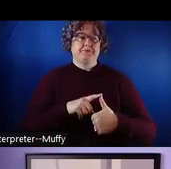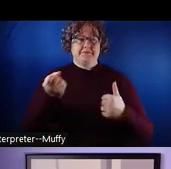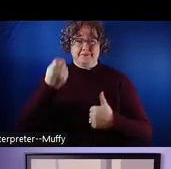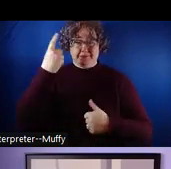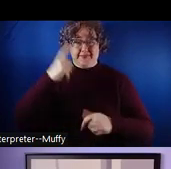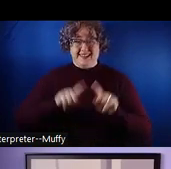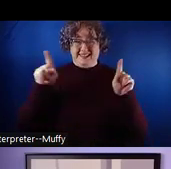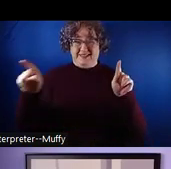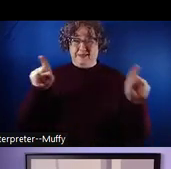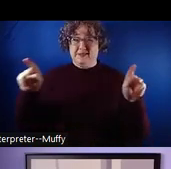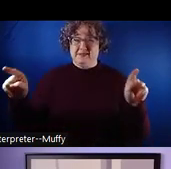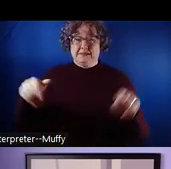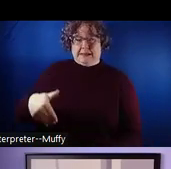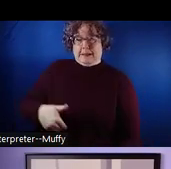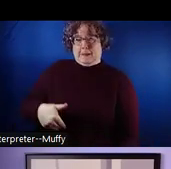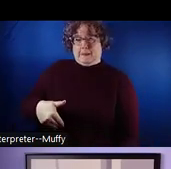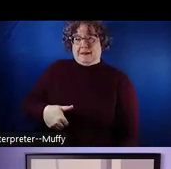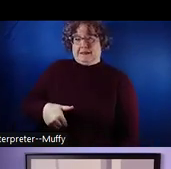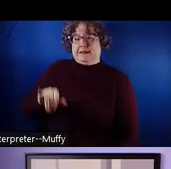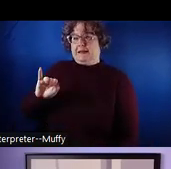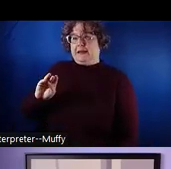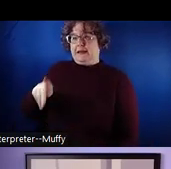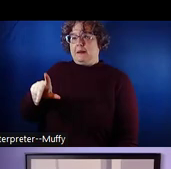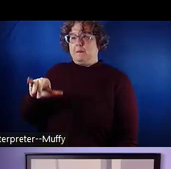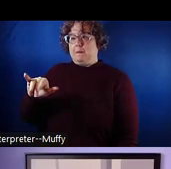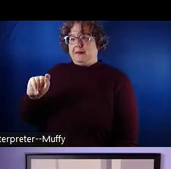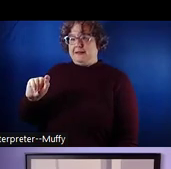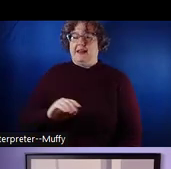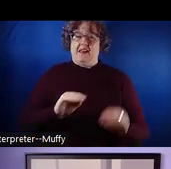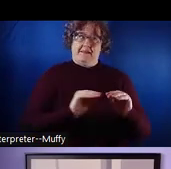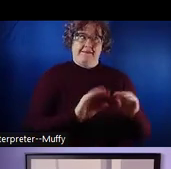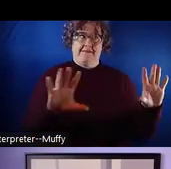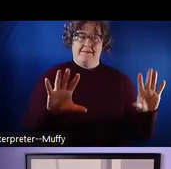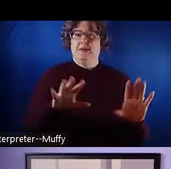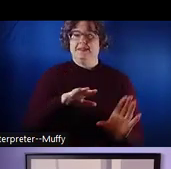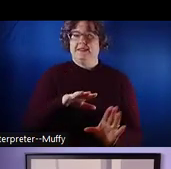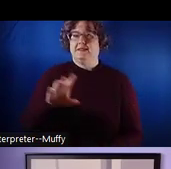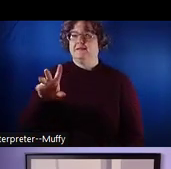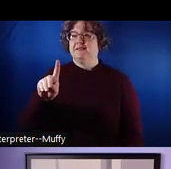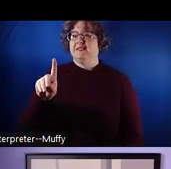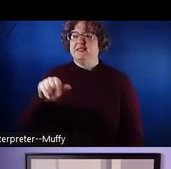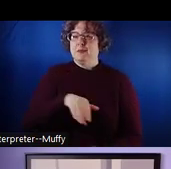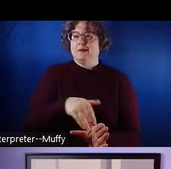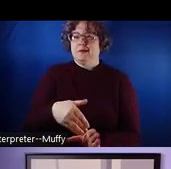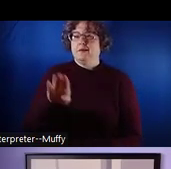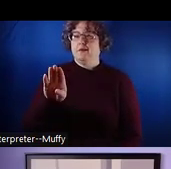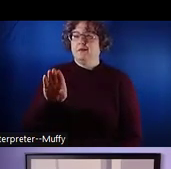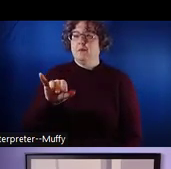between implicit and explicit disability bias, learn about the prevalence of disability bias